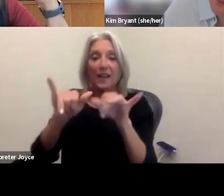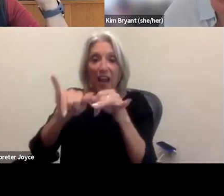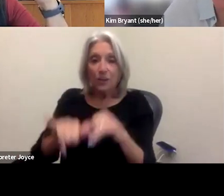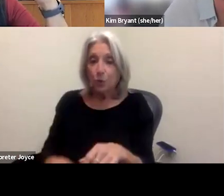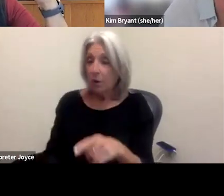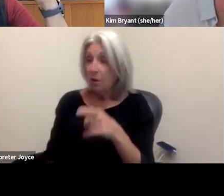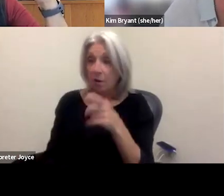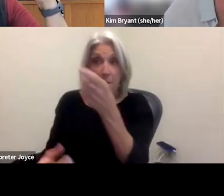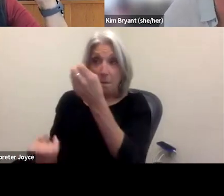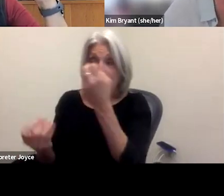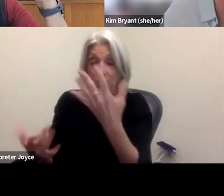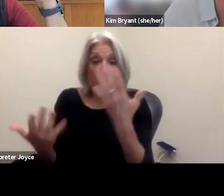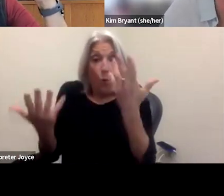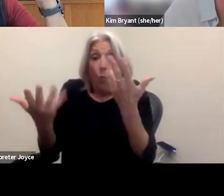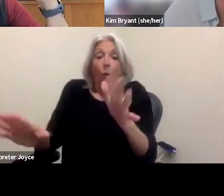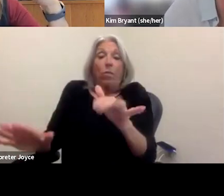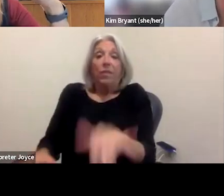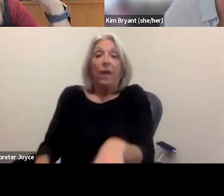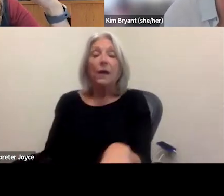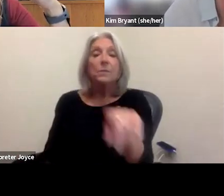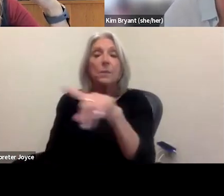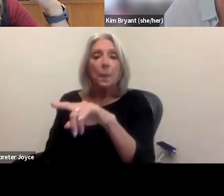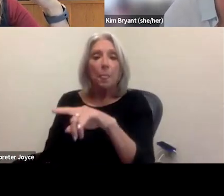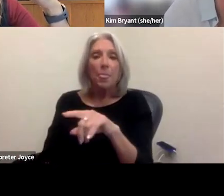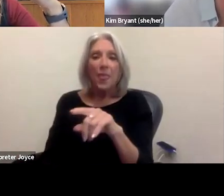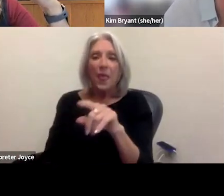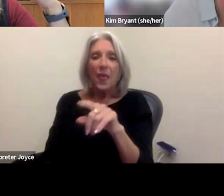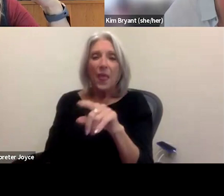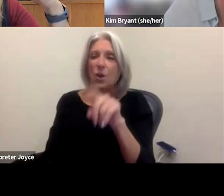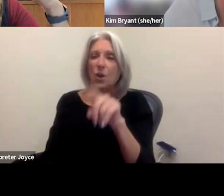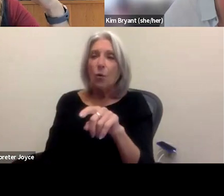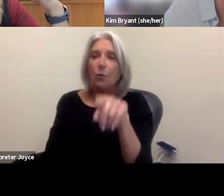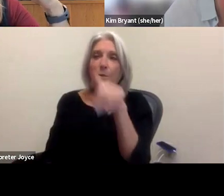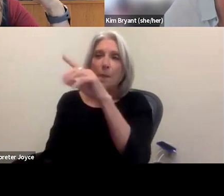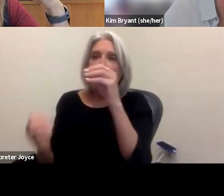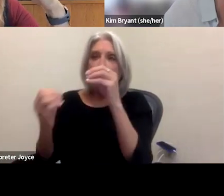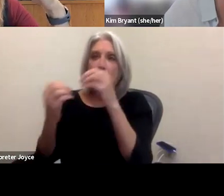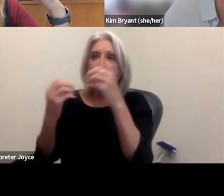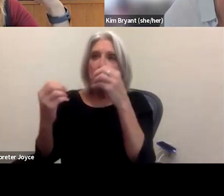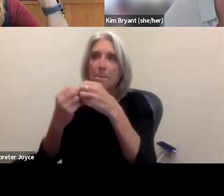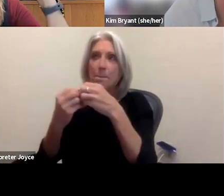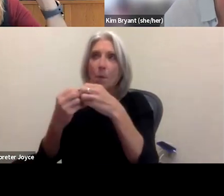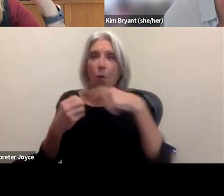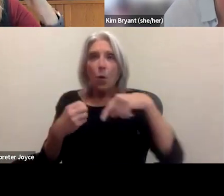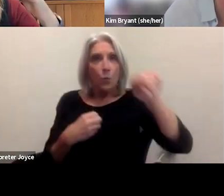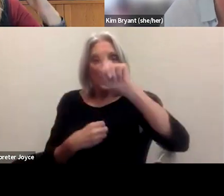Already it is-- we have to know a lot more about the ADA than anyone wants to.